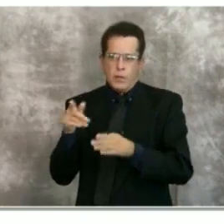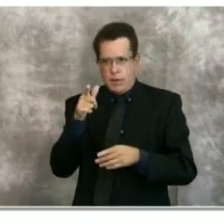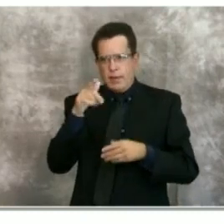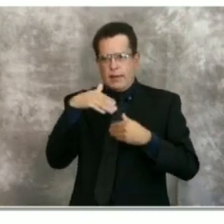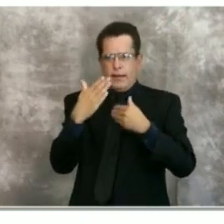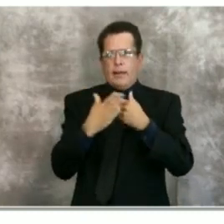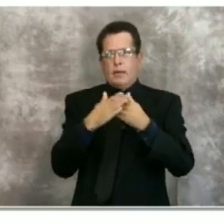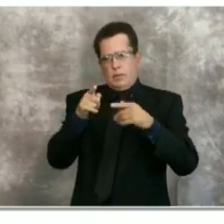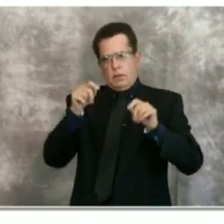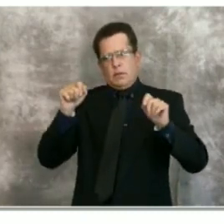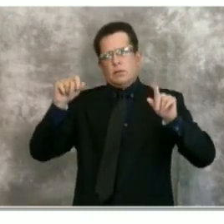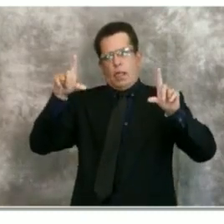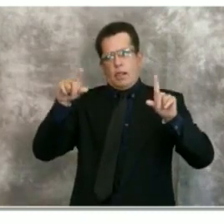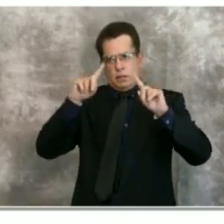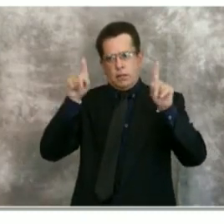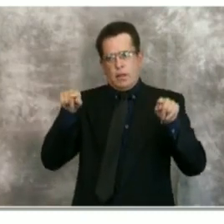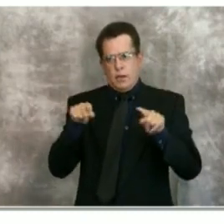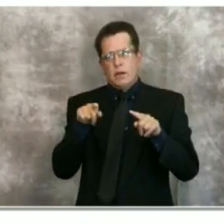40550 PLUS CASES DAILY. AND